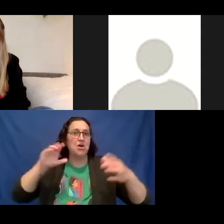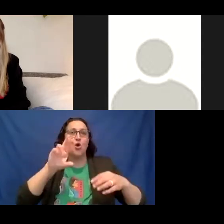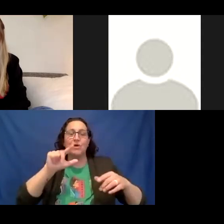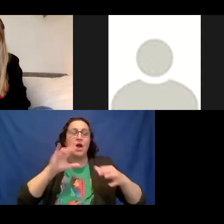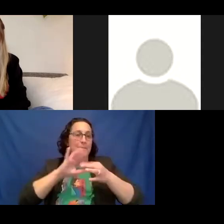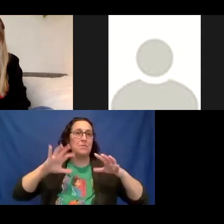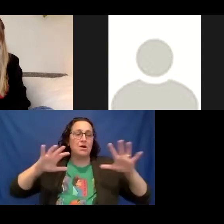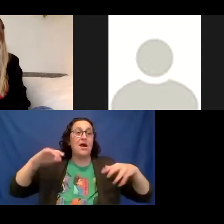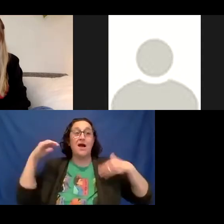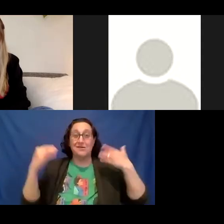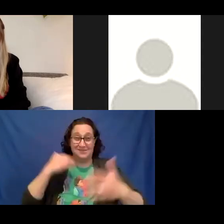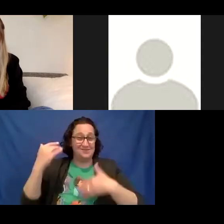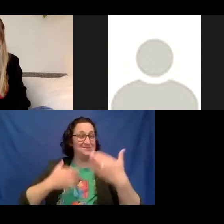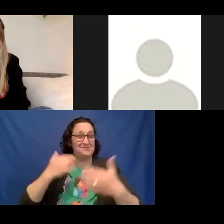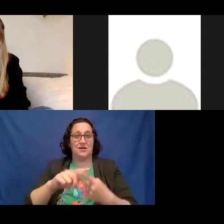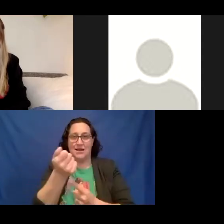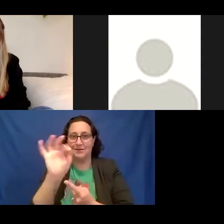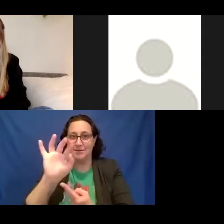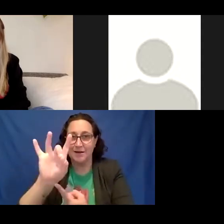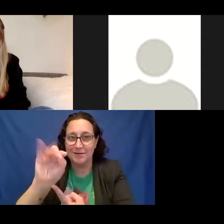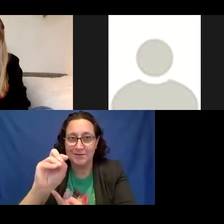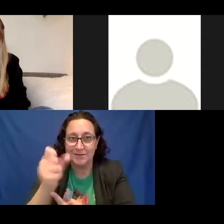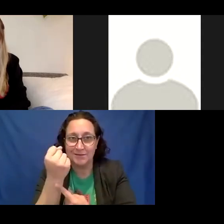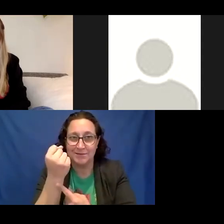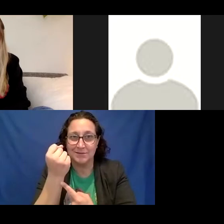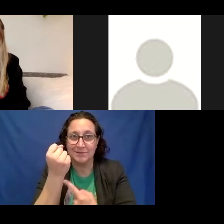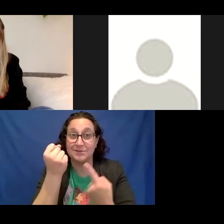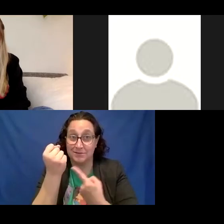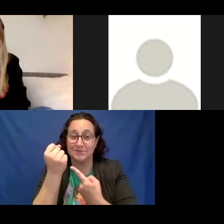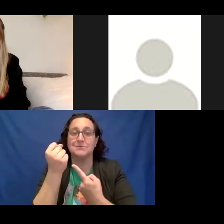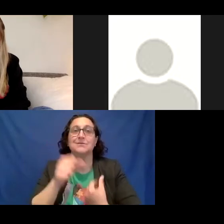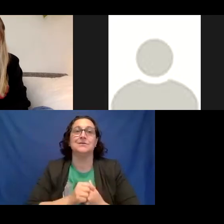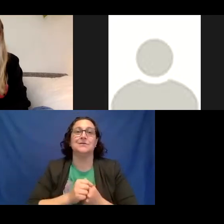and has had a great impact on our country and